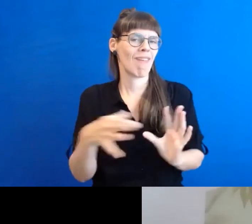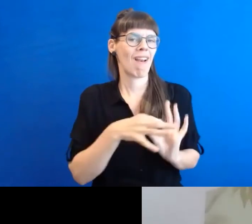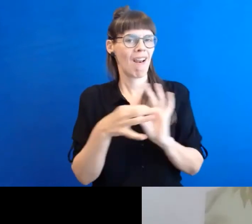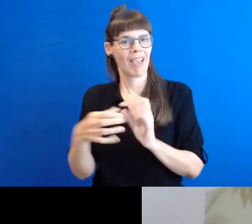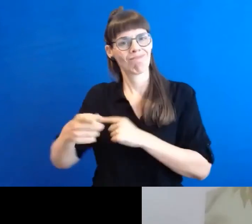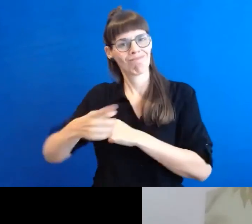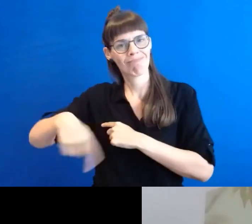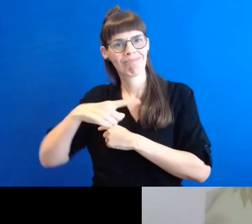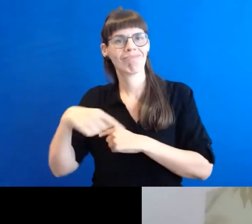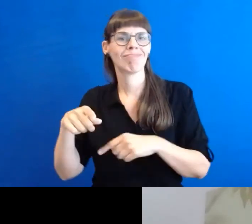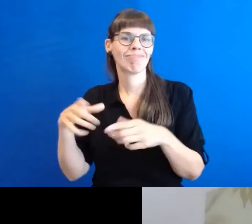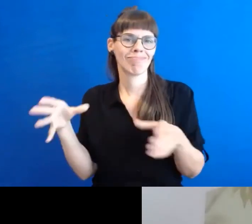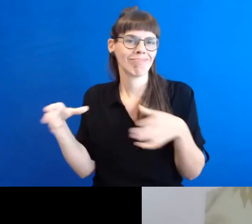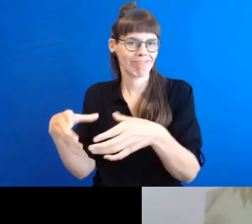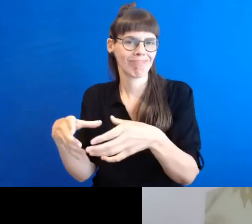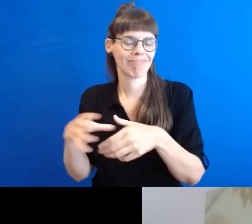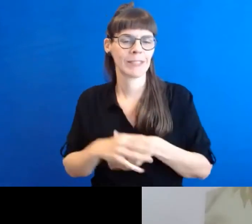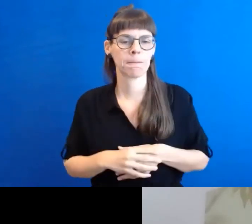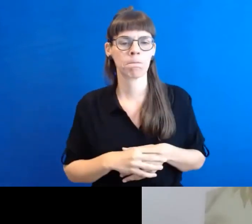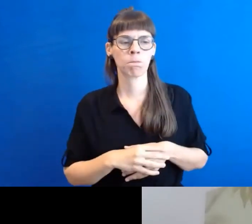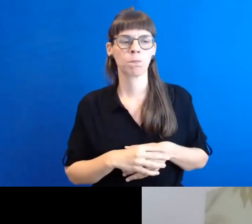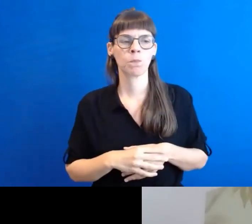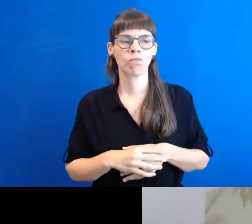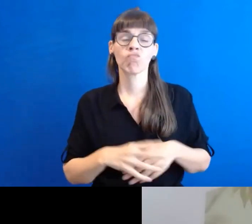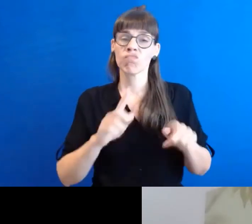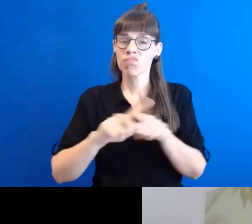going to speak about what Narim